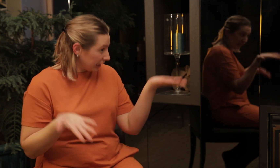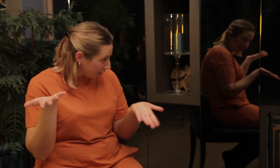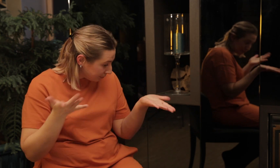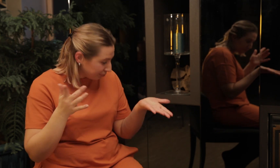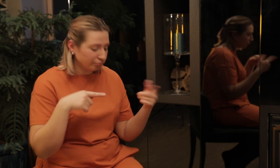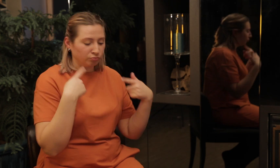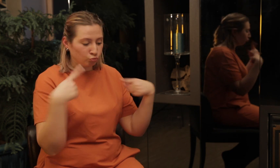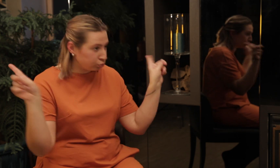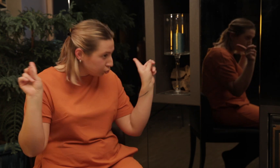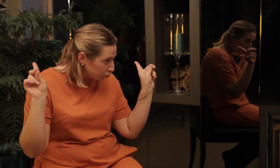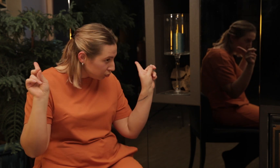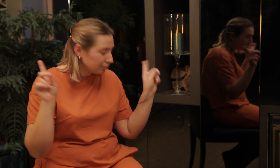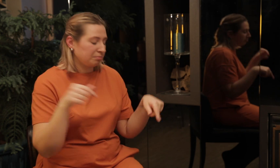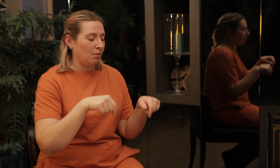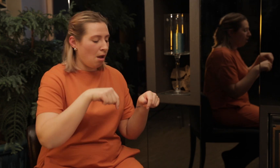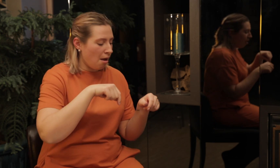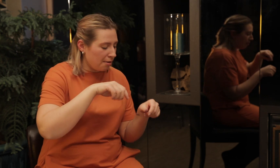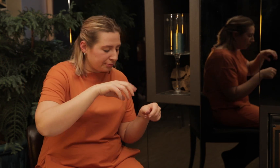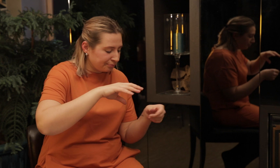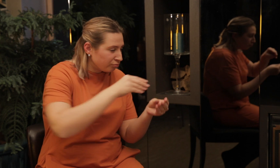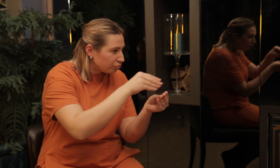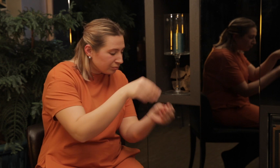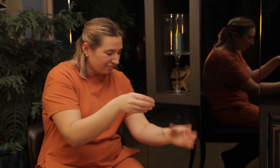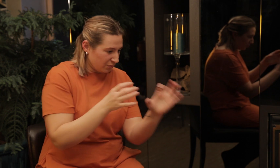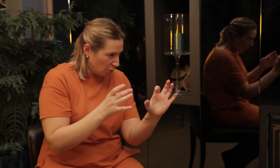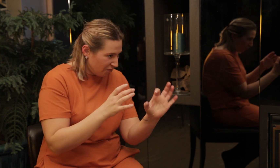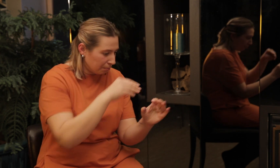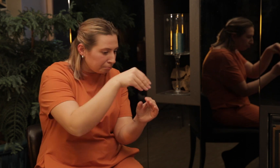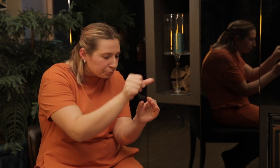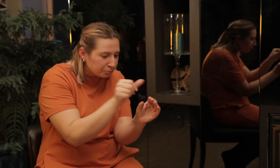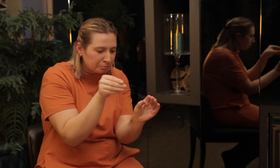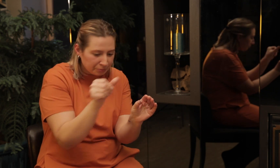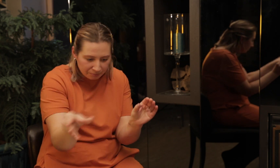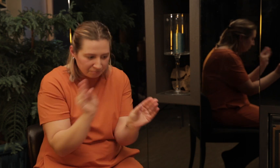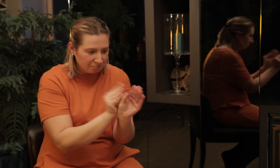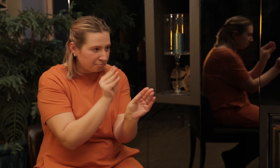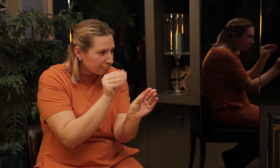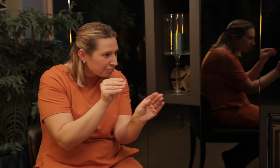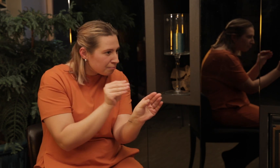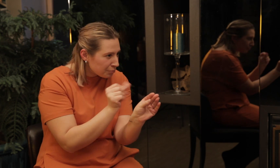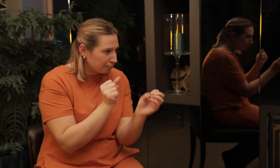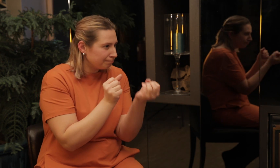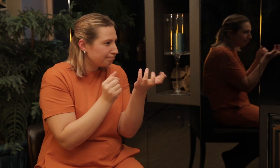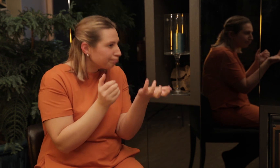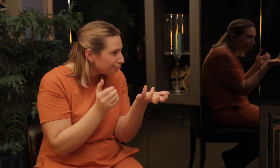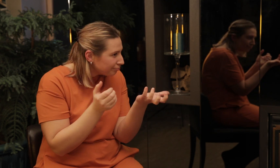into different artistic expressions and place them on the cake.